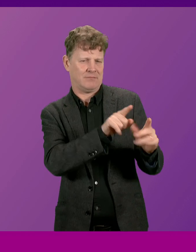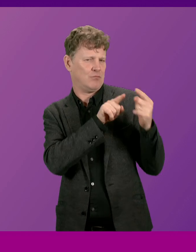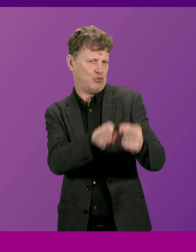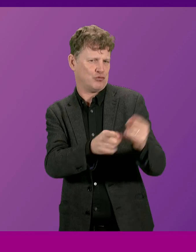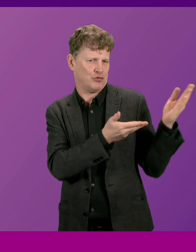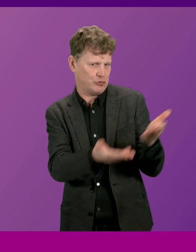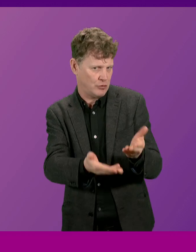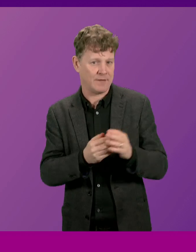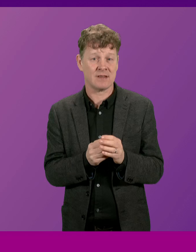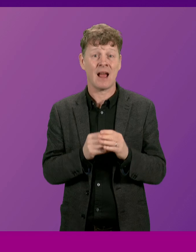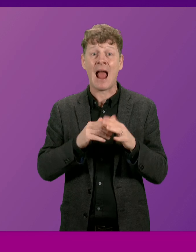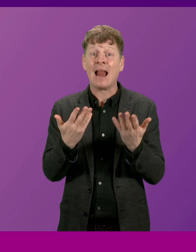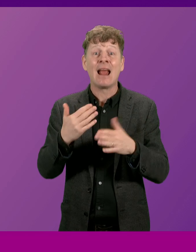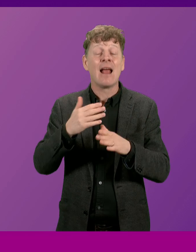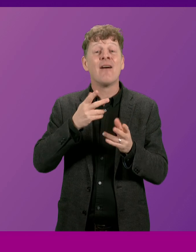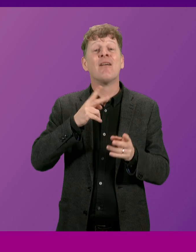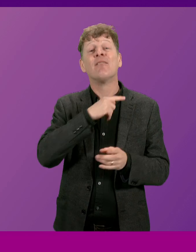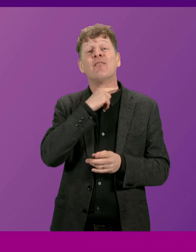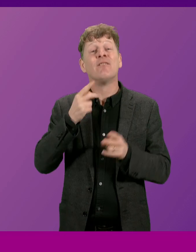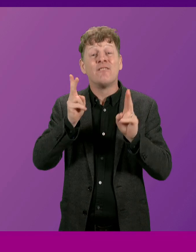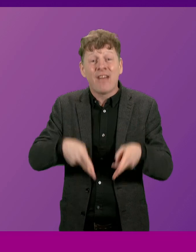Any question of a fatal accident inquiry, again, rests independently